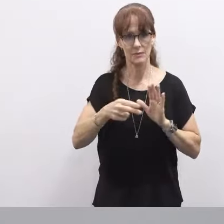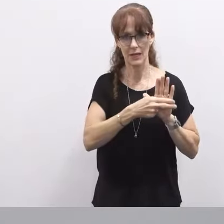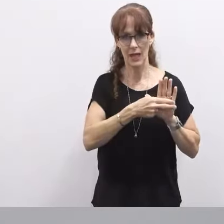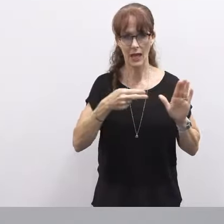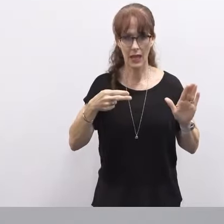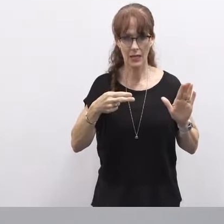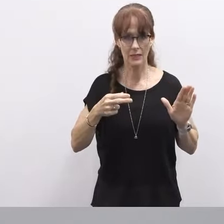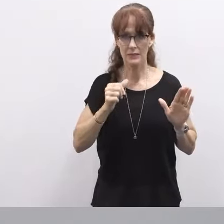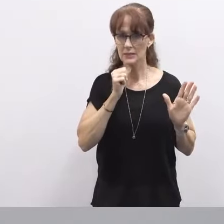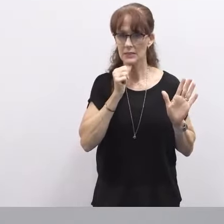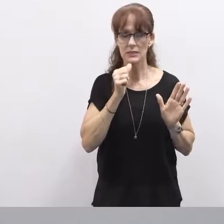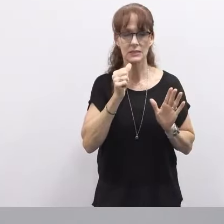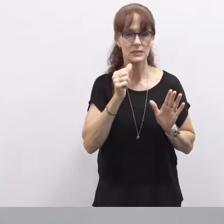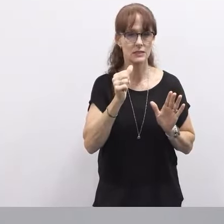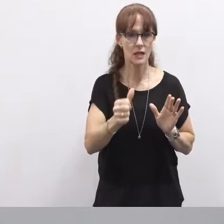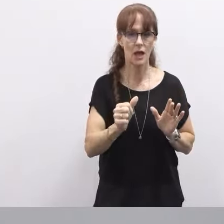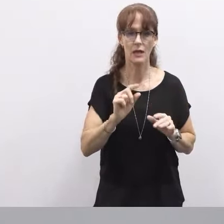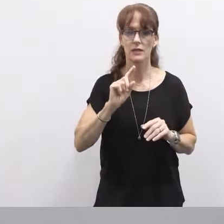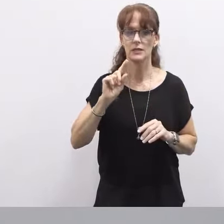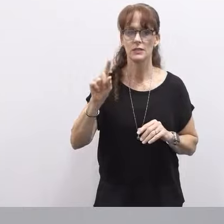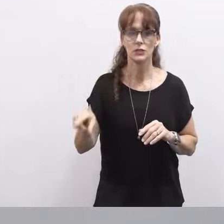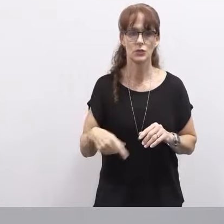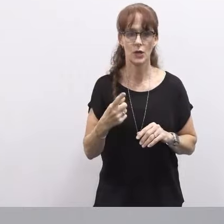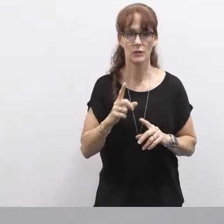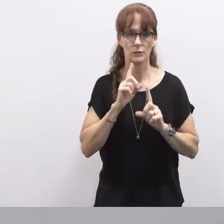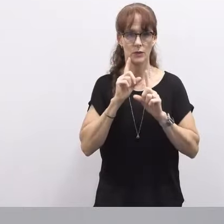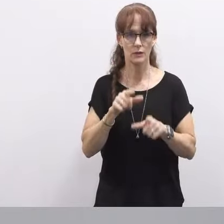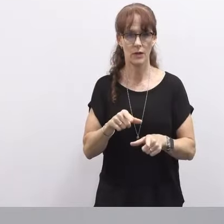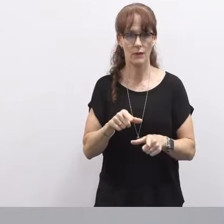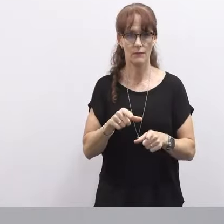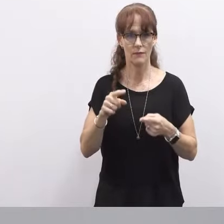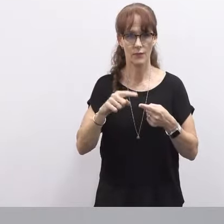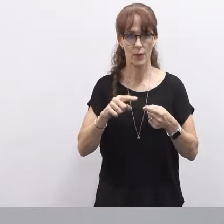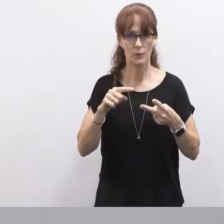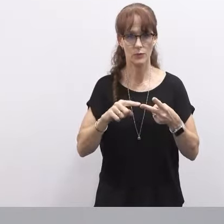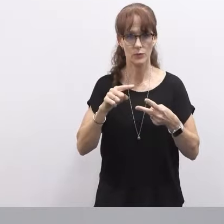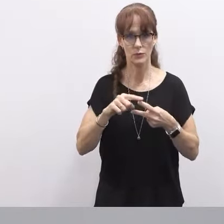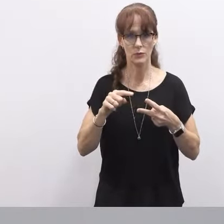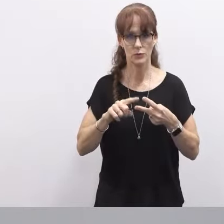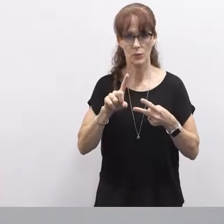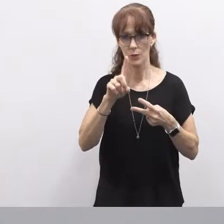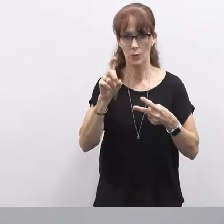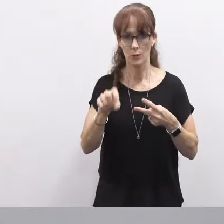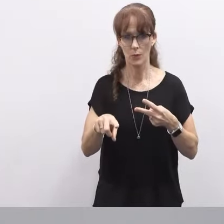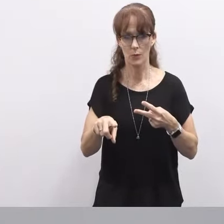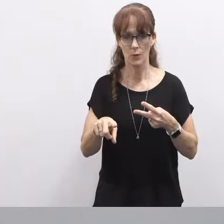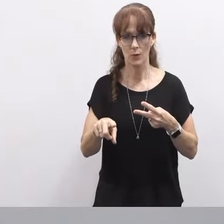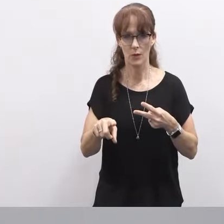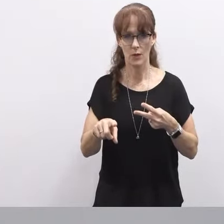that it's not just responding to those two prompts and what I haven't heard